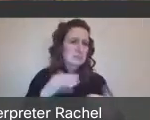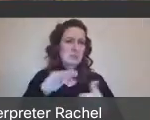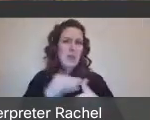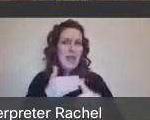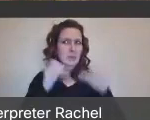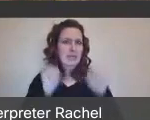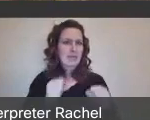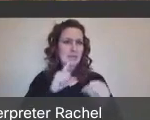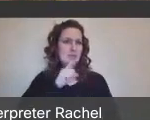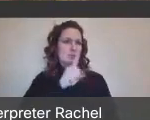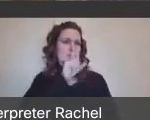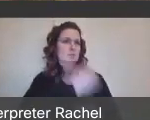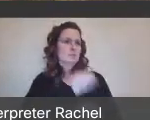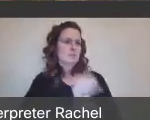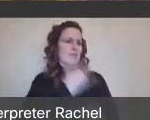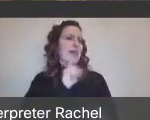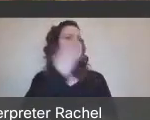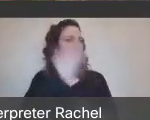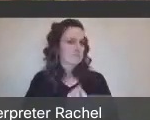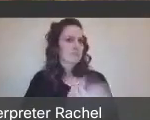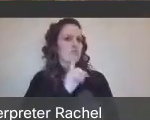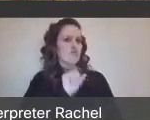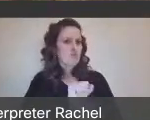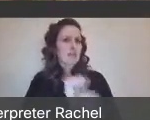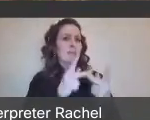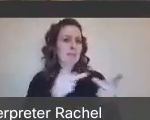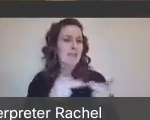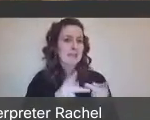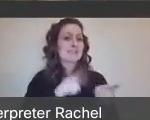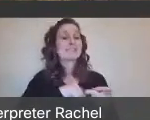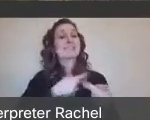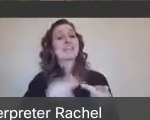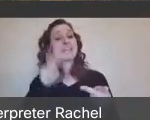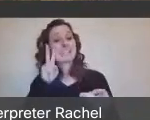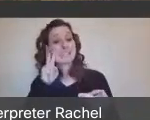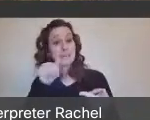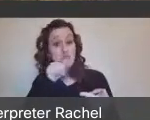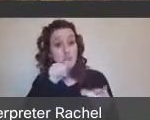this is a legit place and B) when you see these private places opening up shop for things like